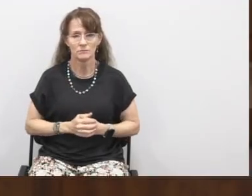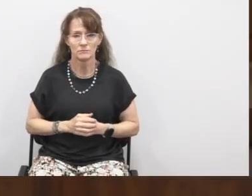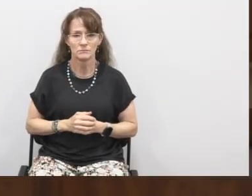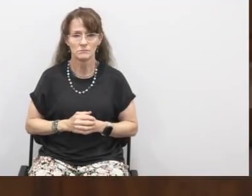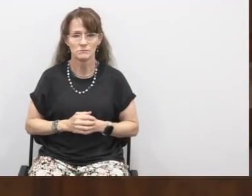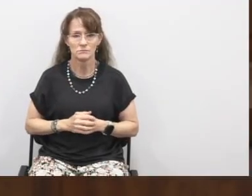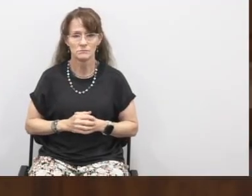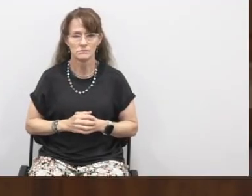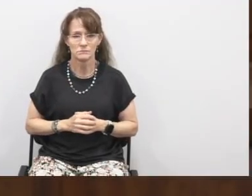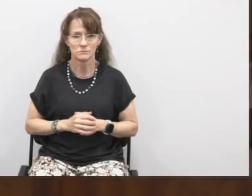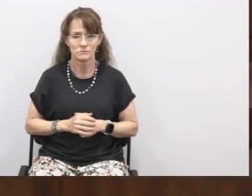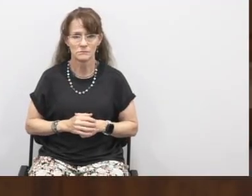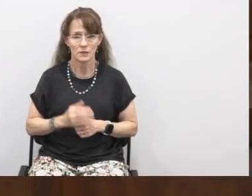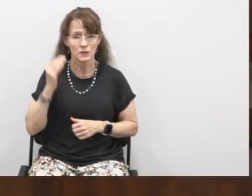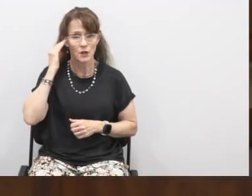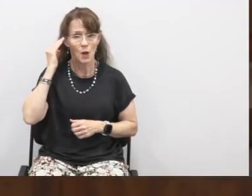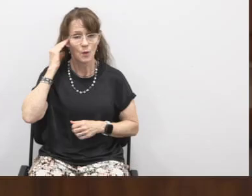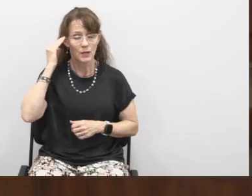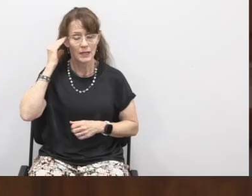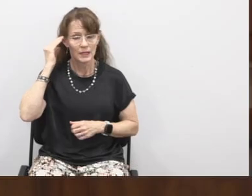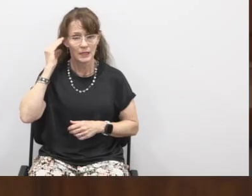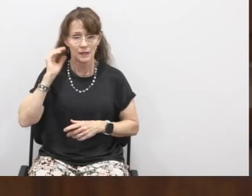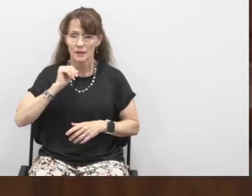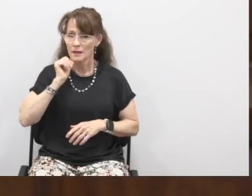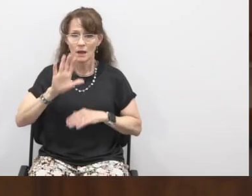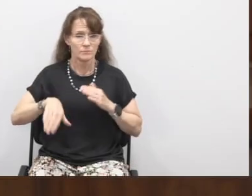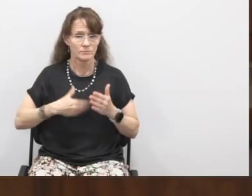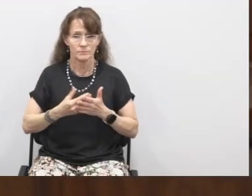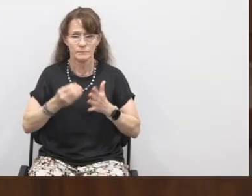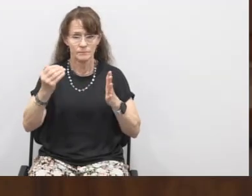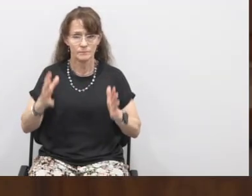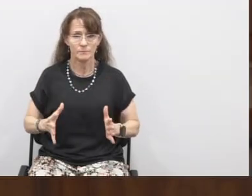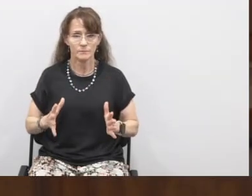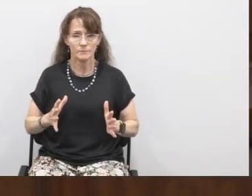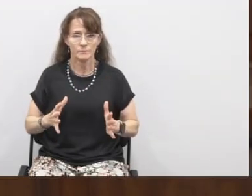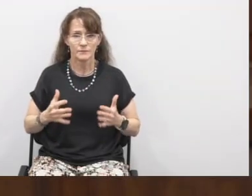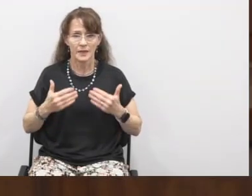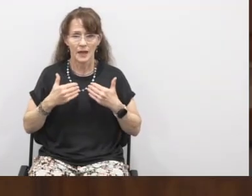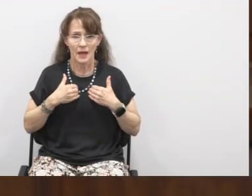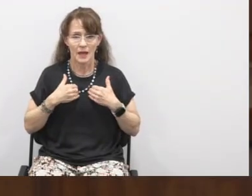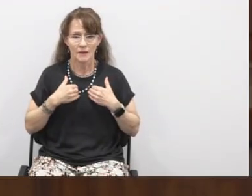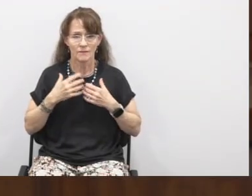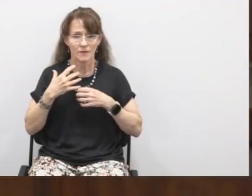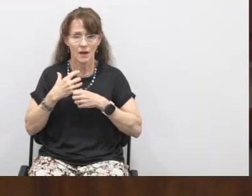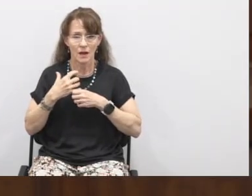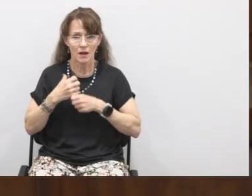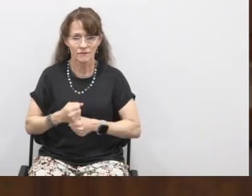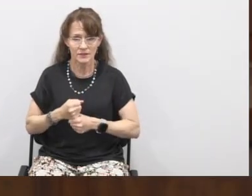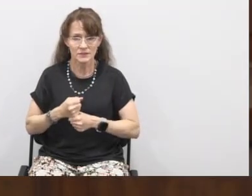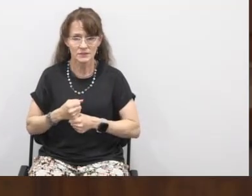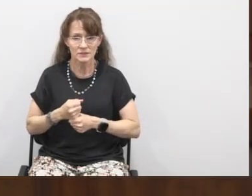Knowing full well, and you've all described it, that not all students have either the confidence yet